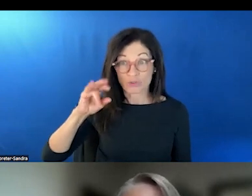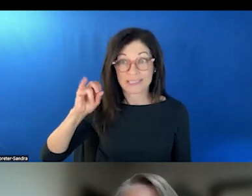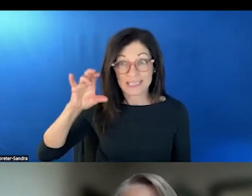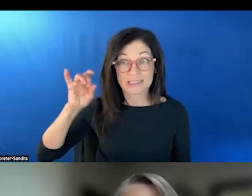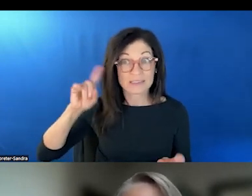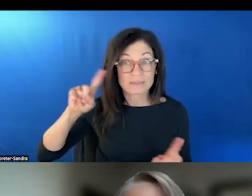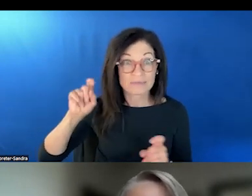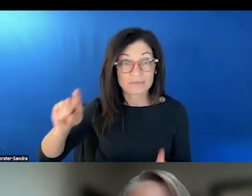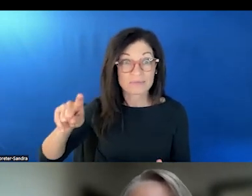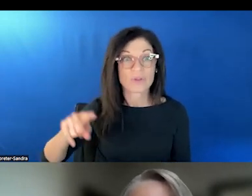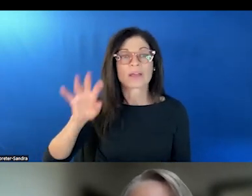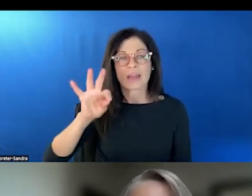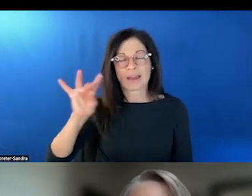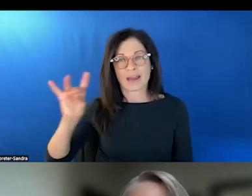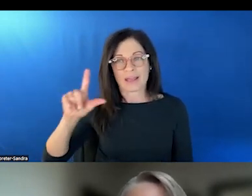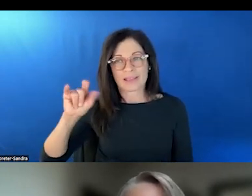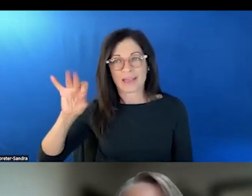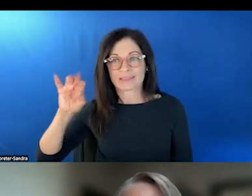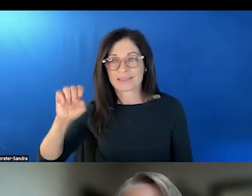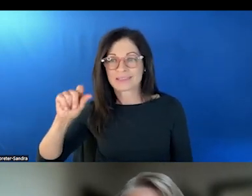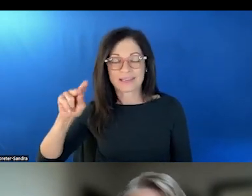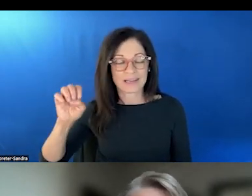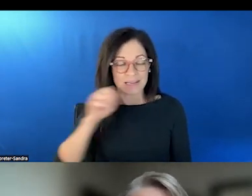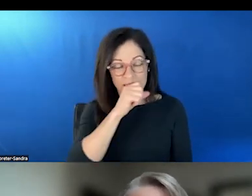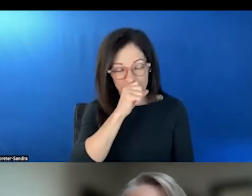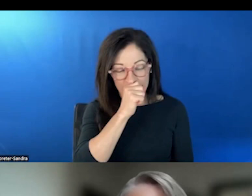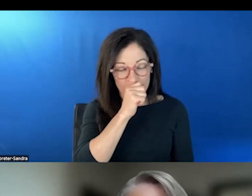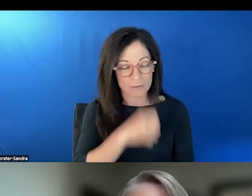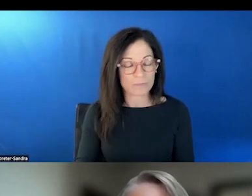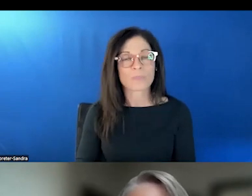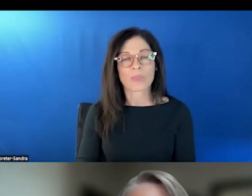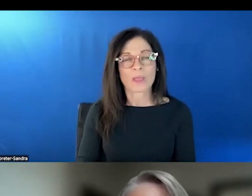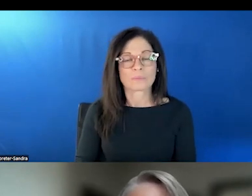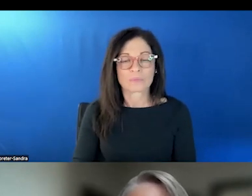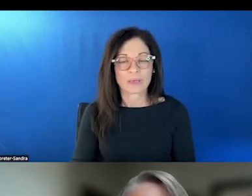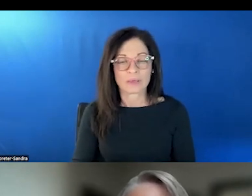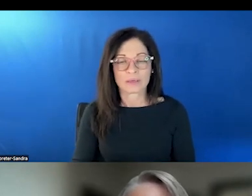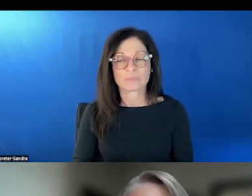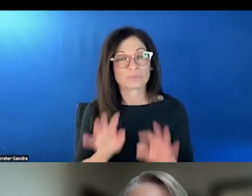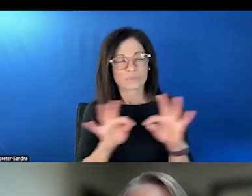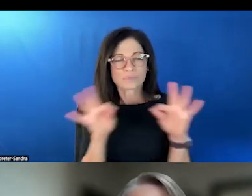WE HAVE A DIRECT LINK.